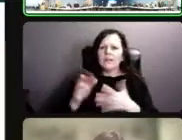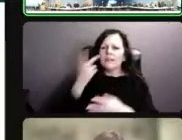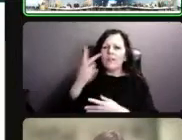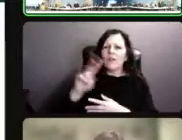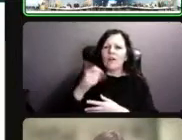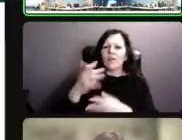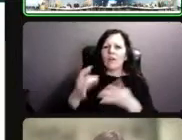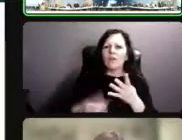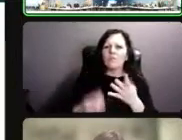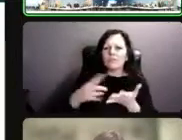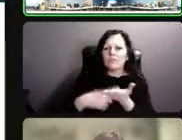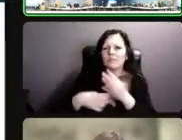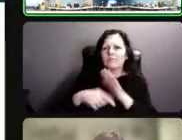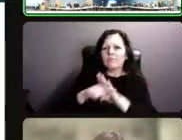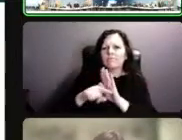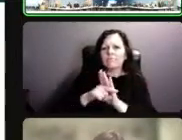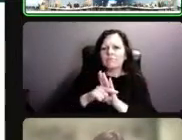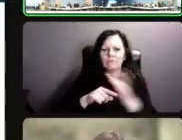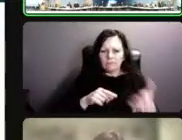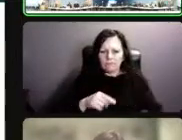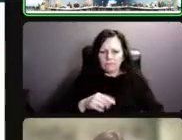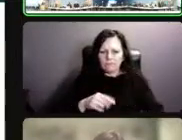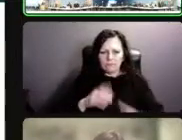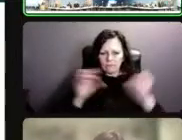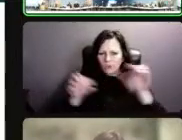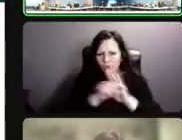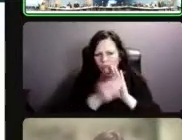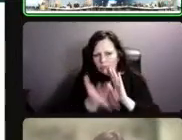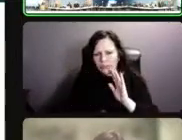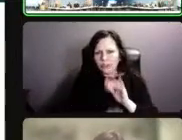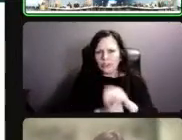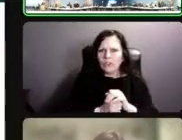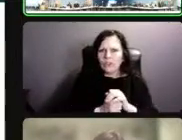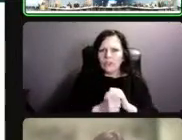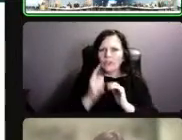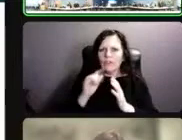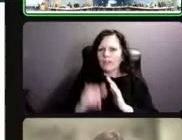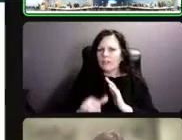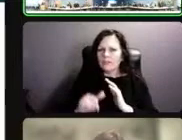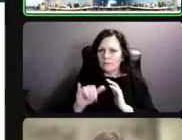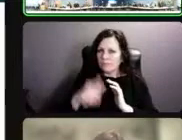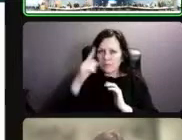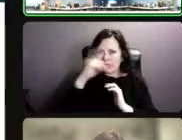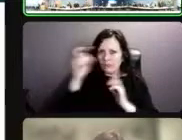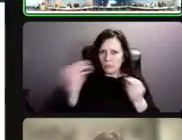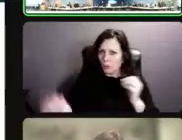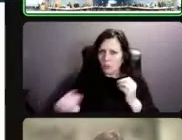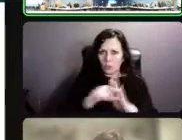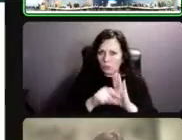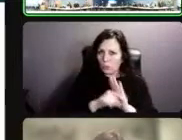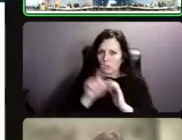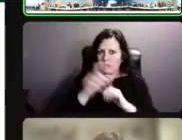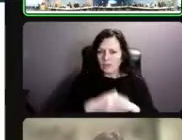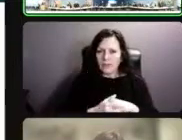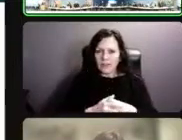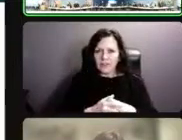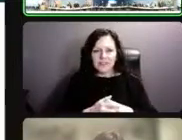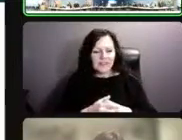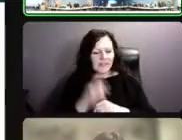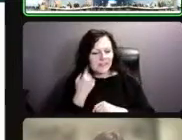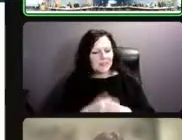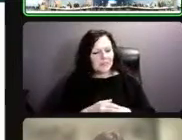YES, AND SO THAT OTHER OPTIONS